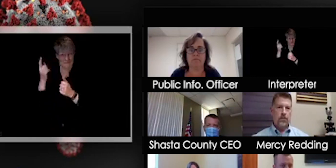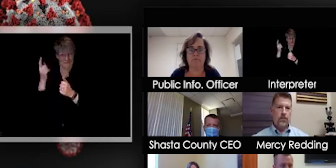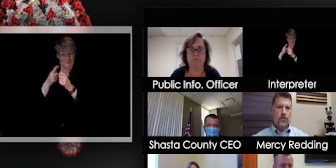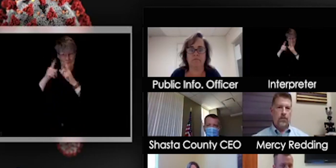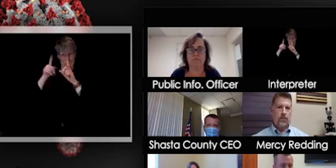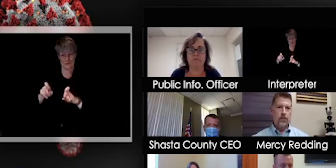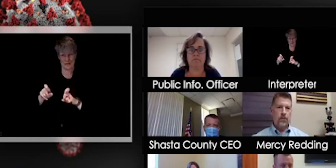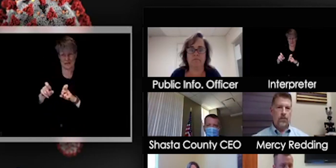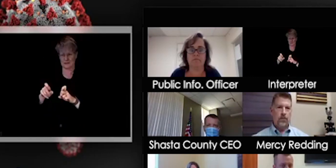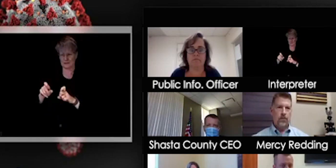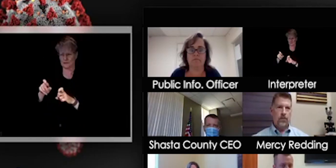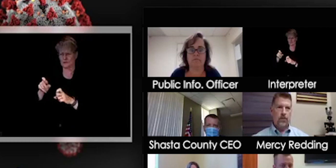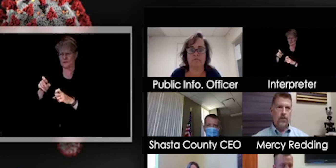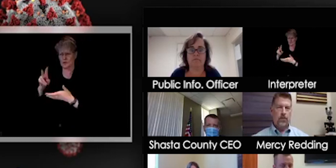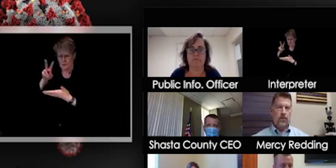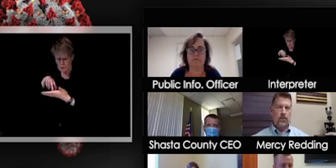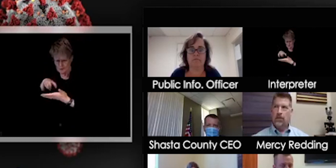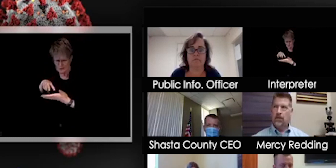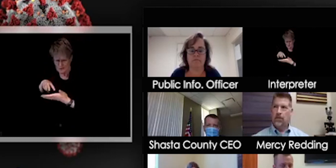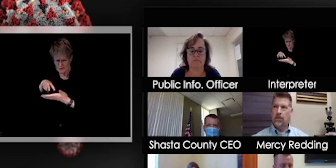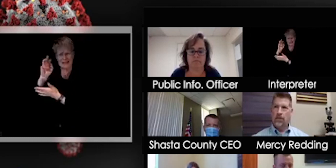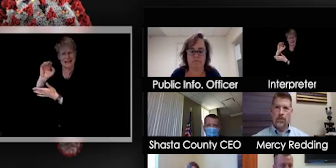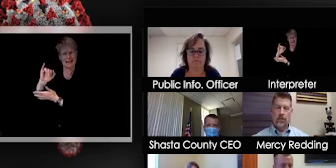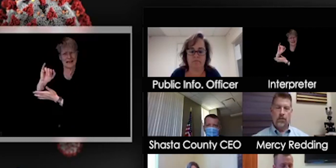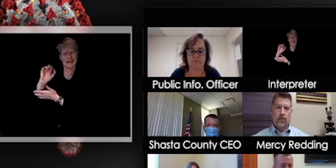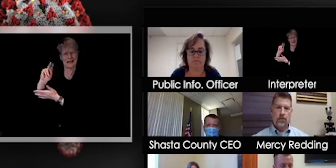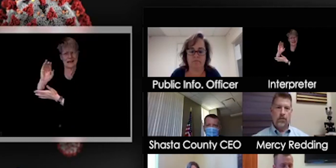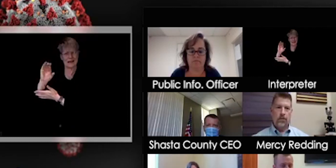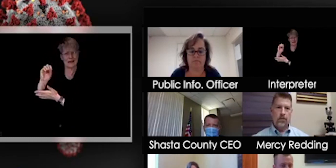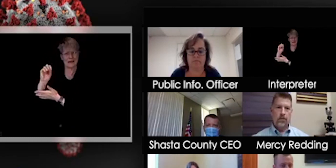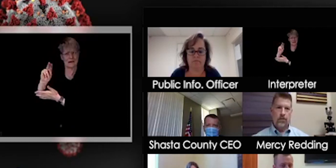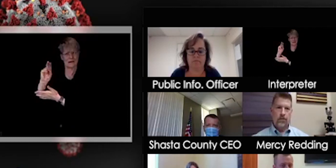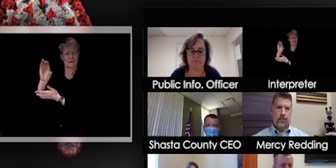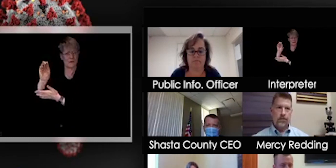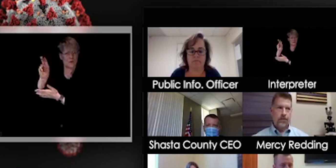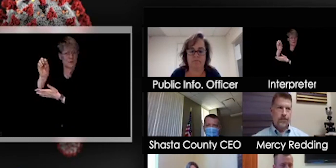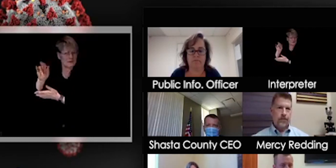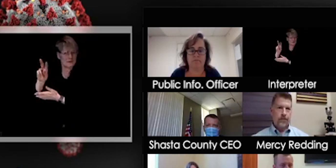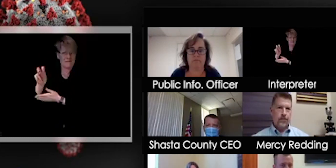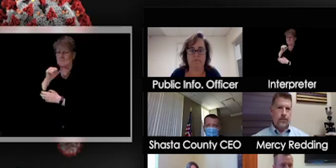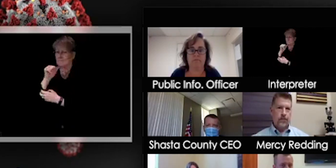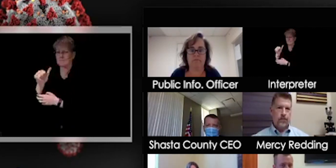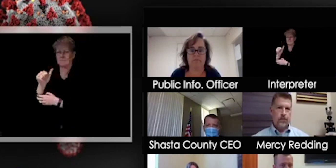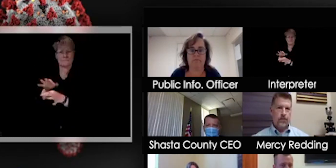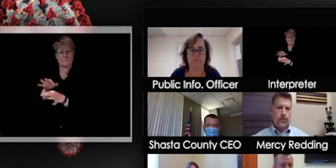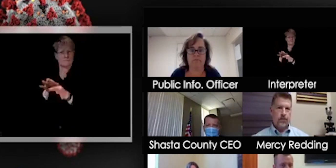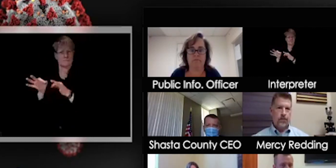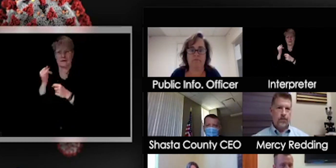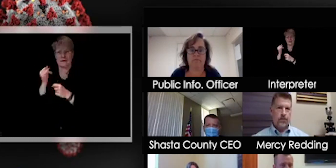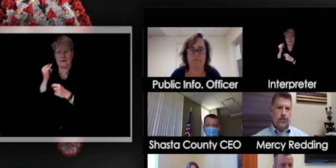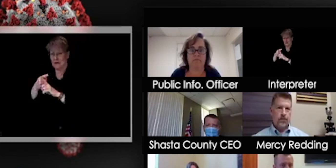rerun and I think when individuals cases is delayed and other people seem to be getting